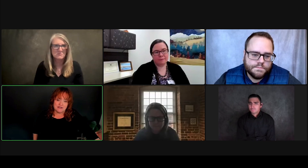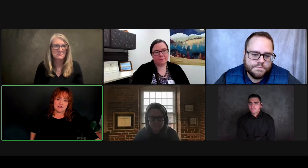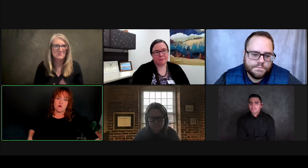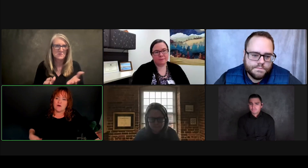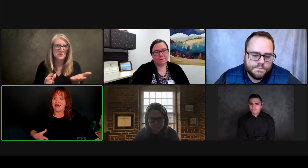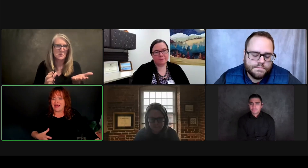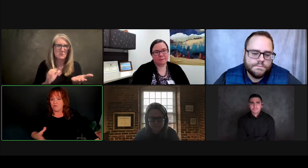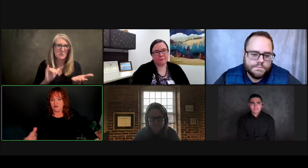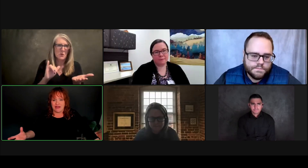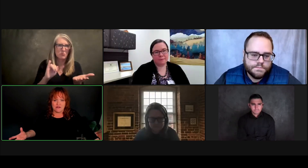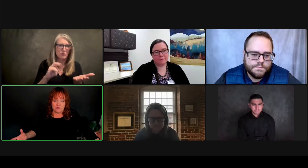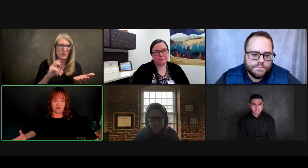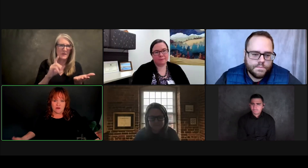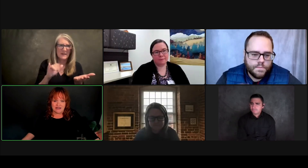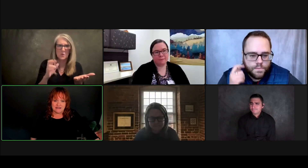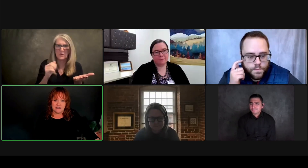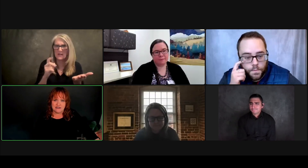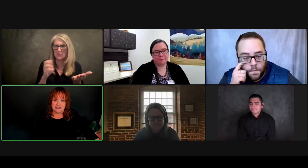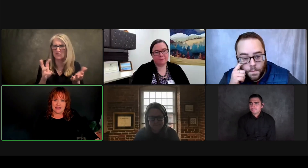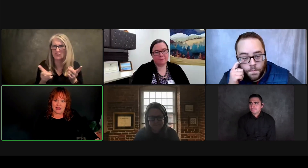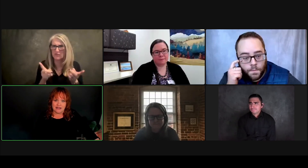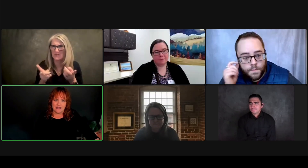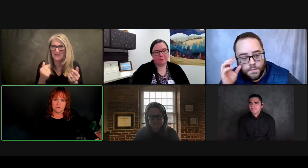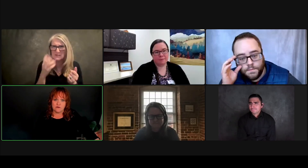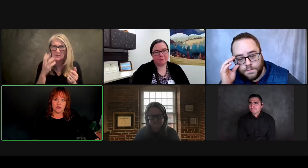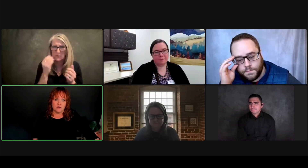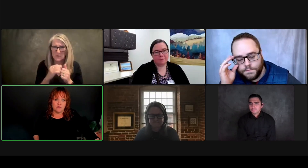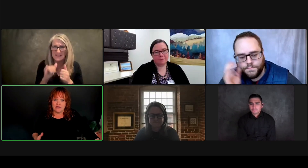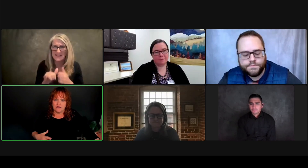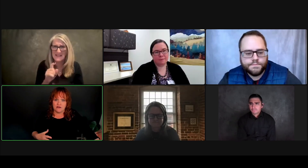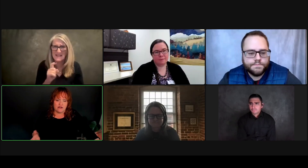So how would you handle a request such as that? I don't know, Brittany or Andrew,